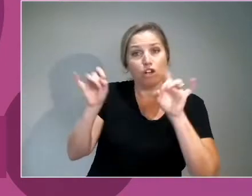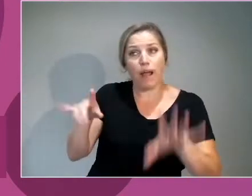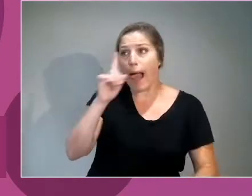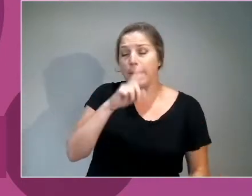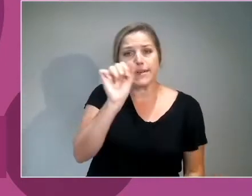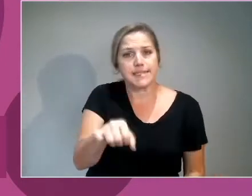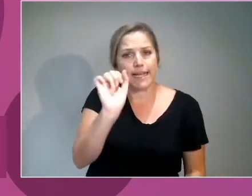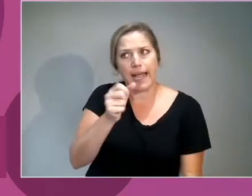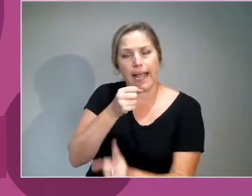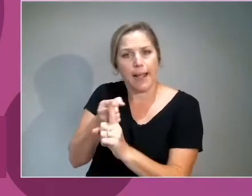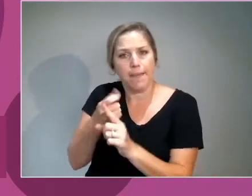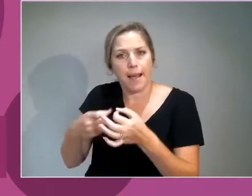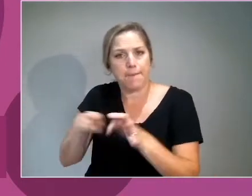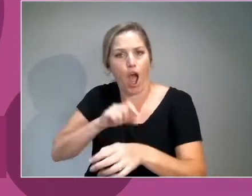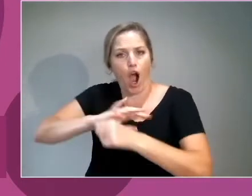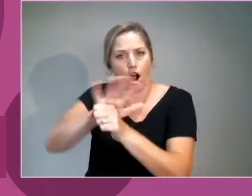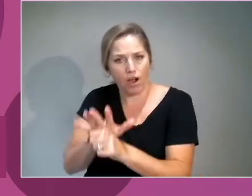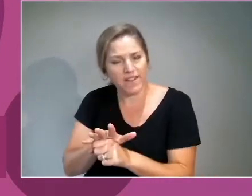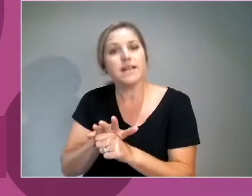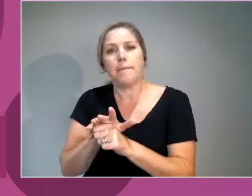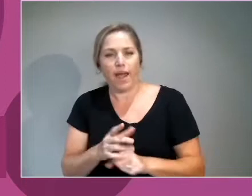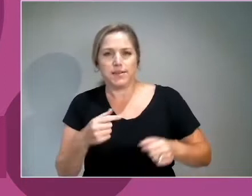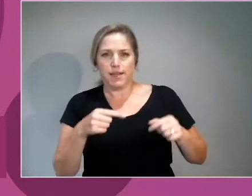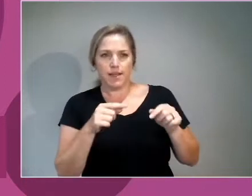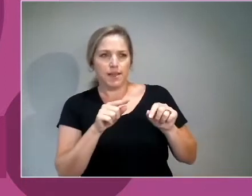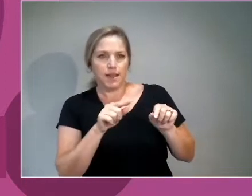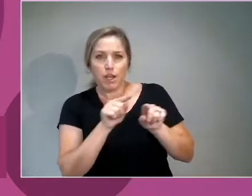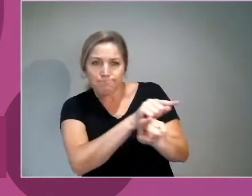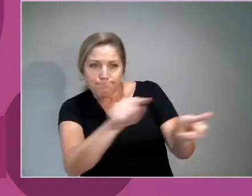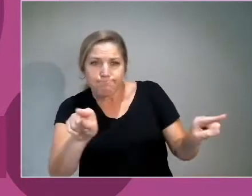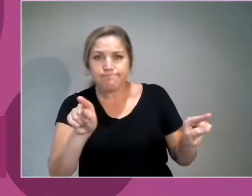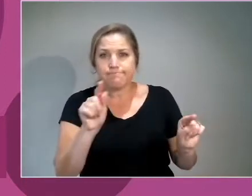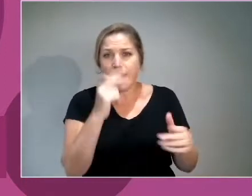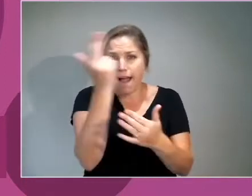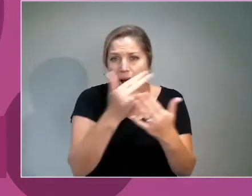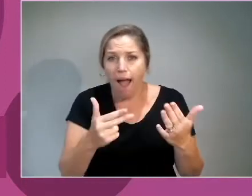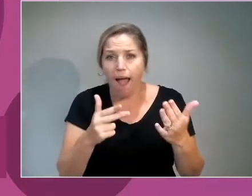But we have also learned through the pandemic that there are significant and quite specific